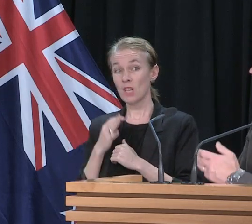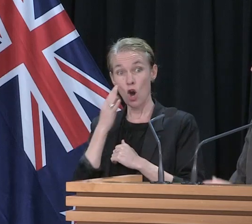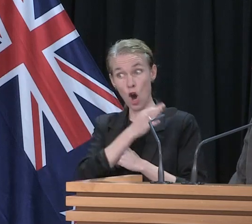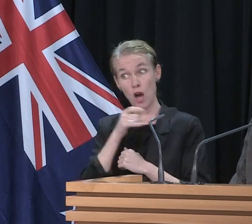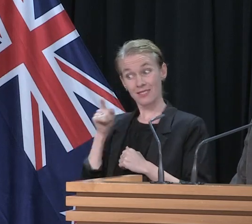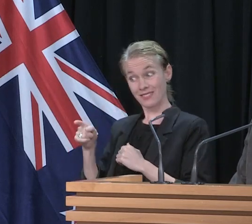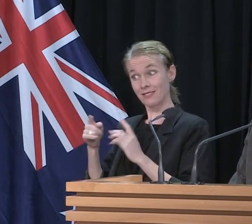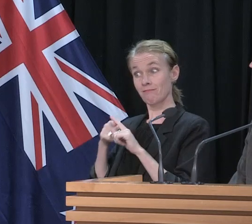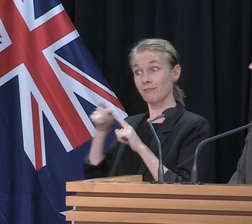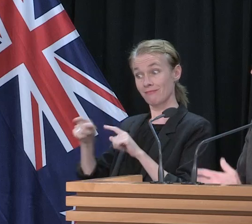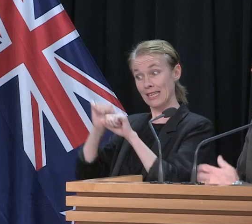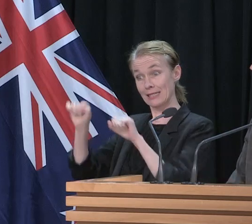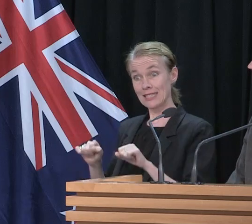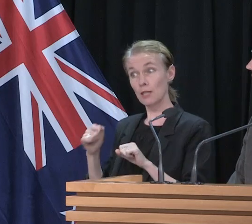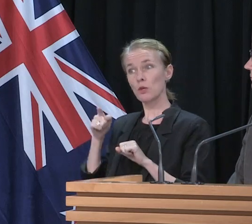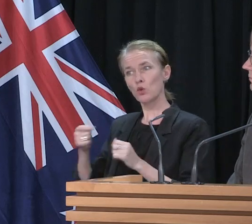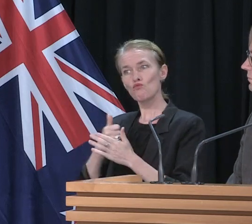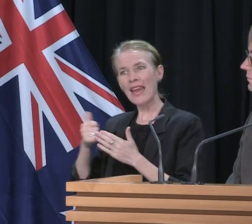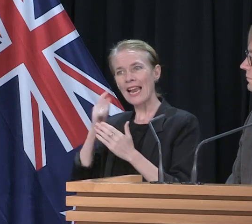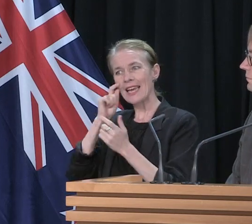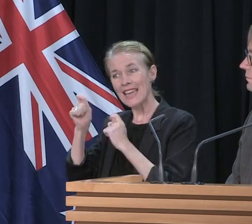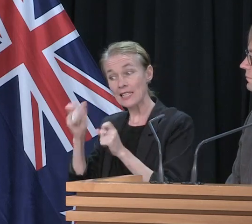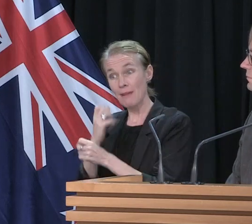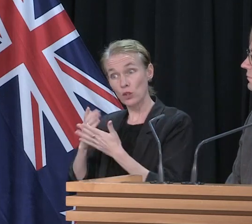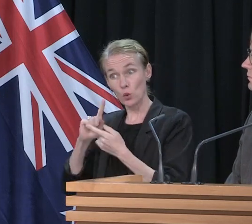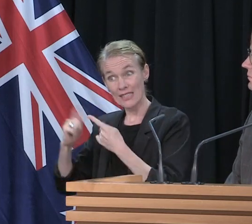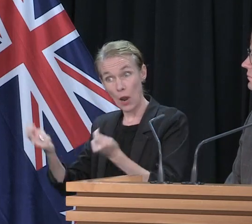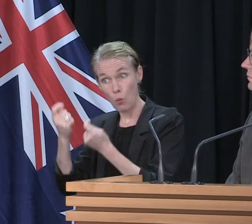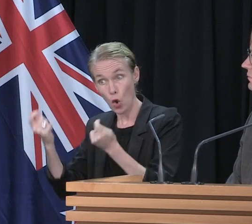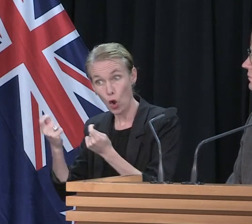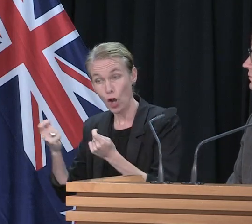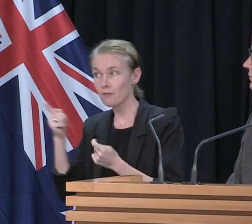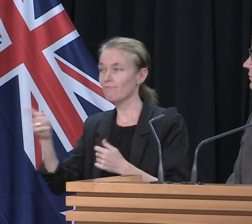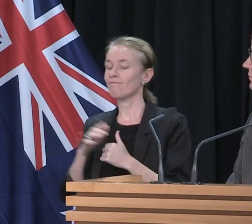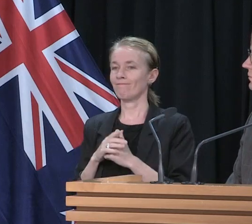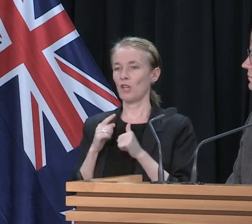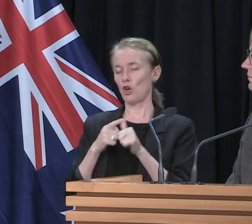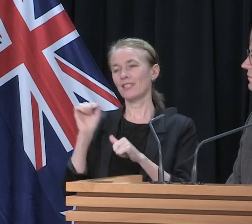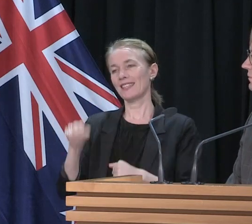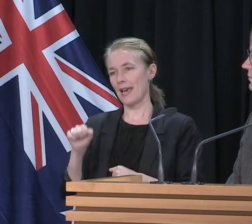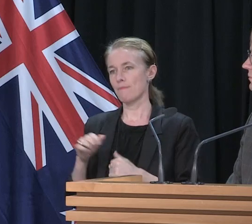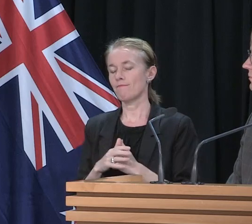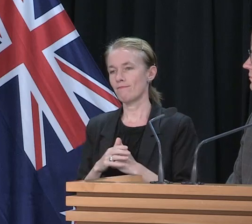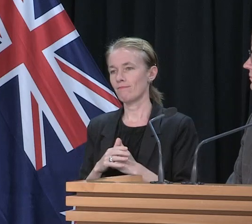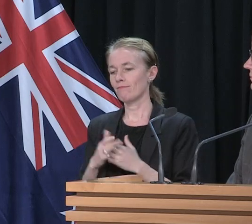Are you doing any sort of dry-runs of ensuring it is continuously up to speed. >>